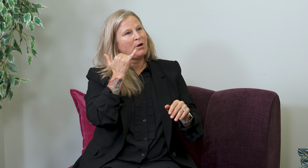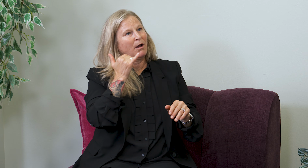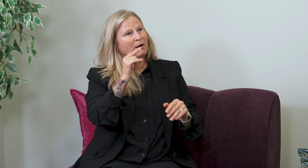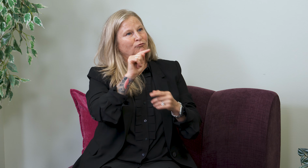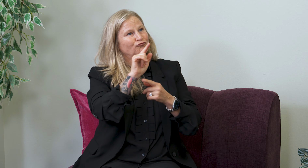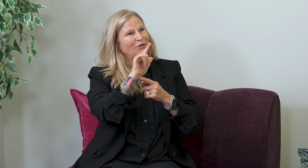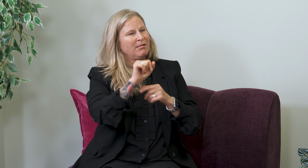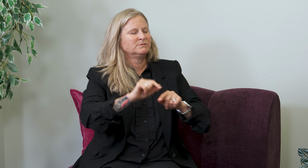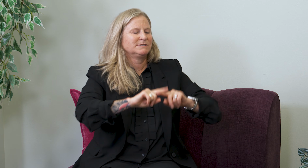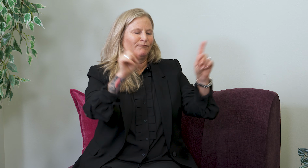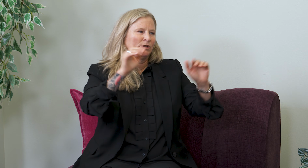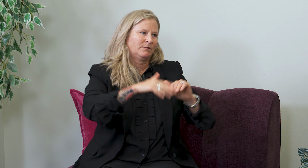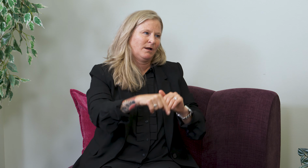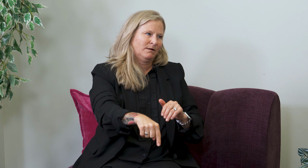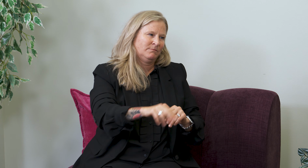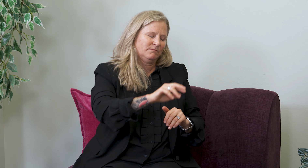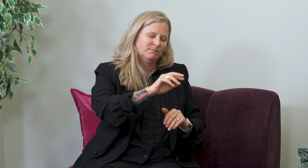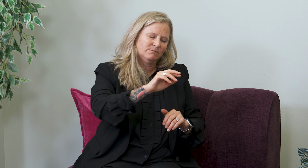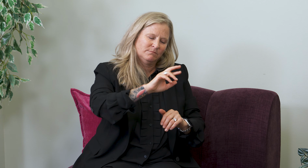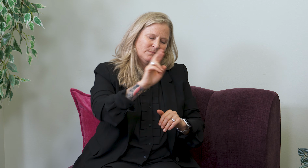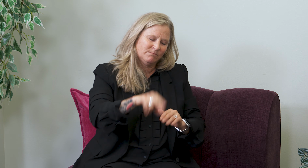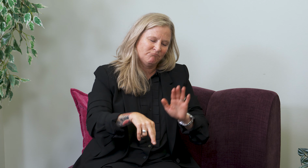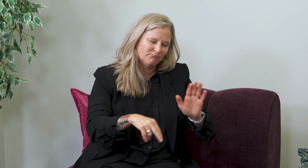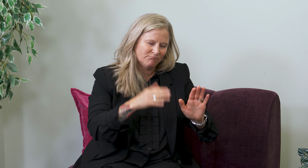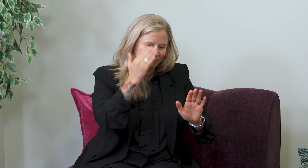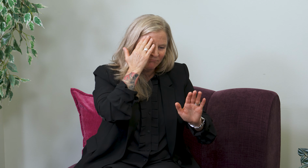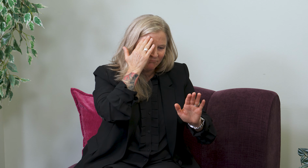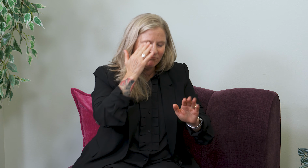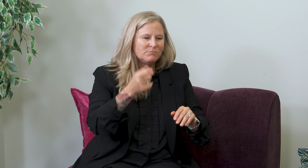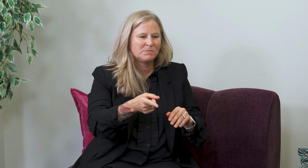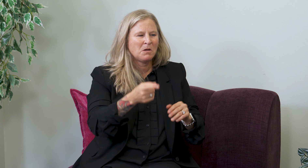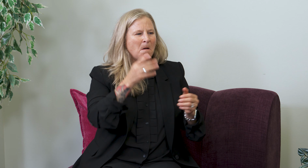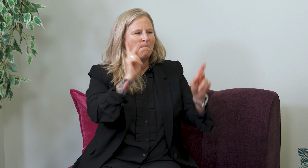I know California trails are going to be different than Rochester trails,